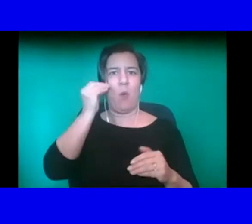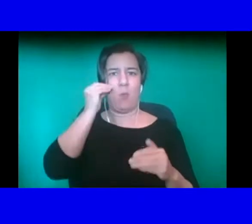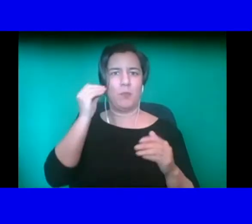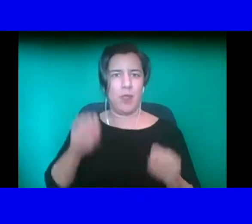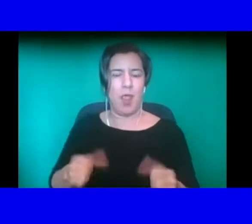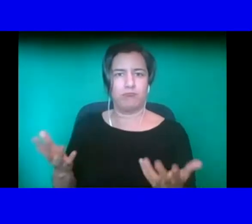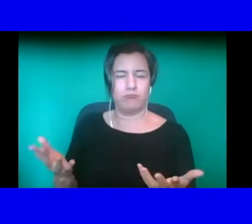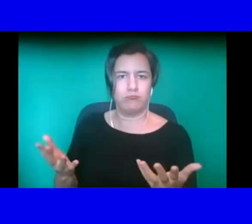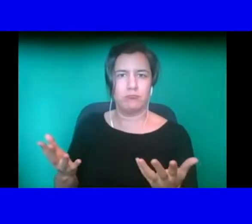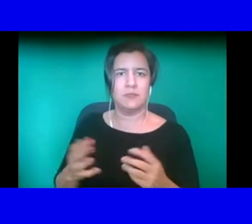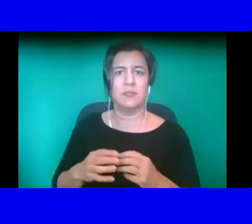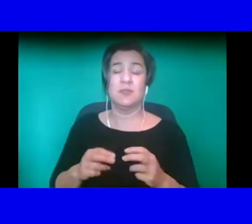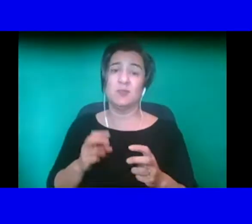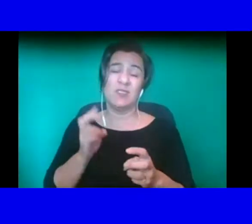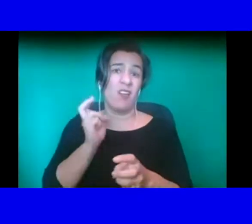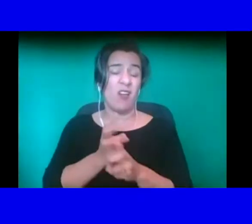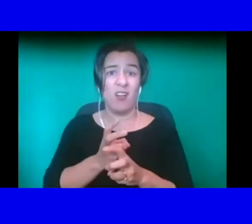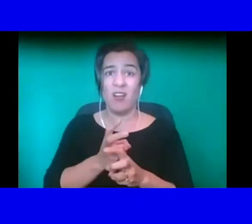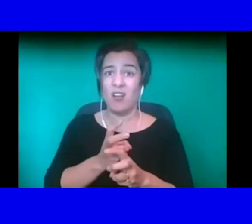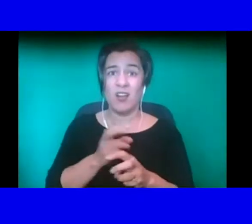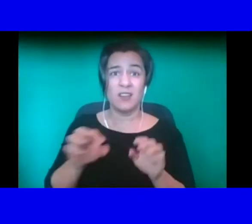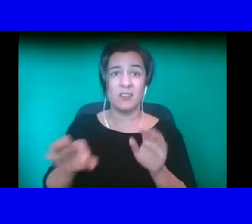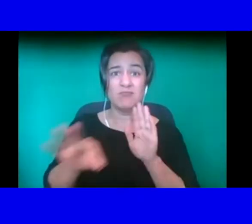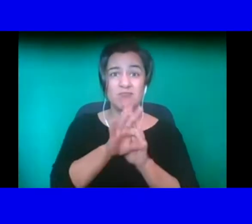It's been hard to find providers who are able to go to individuals' home,